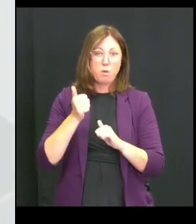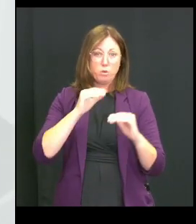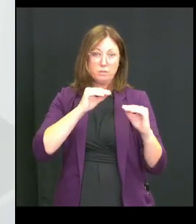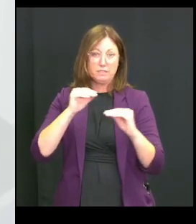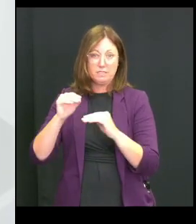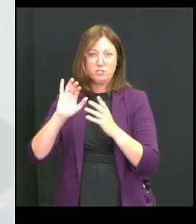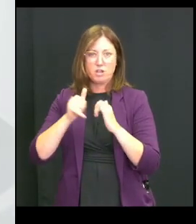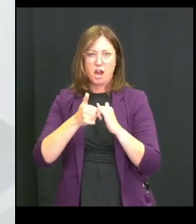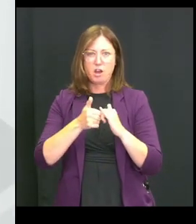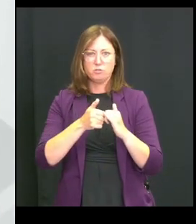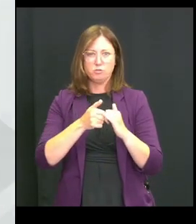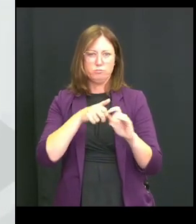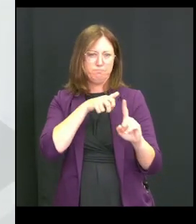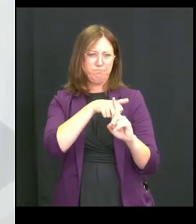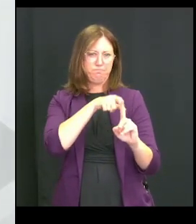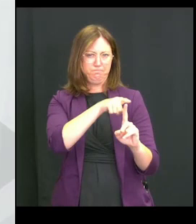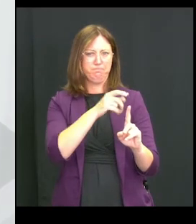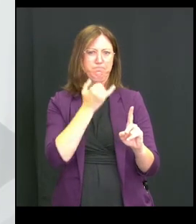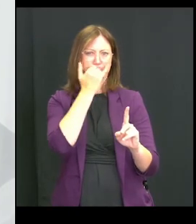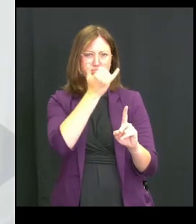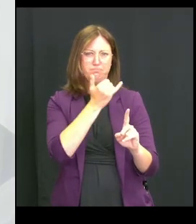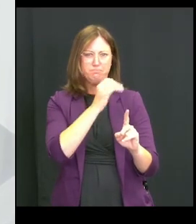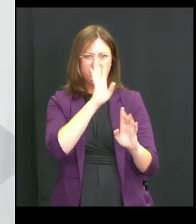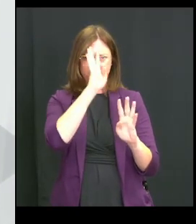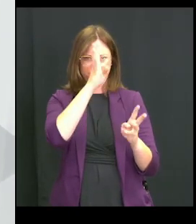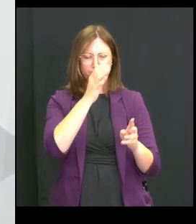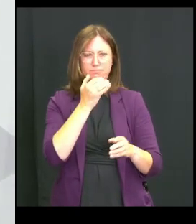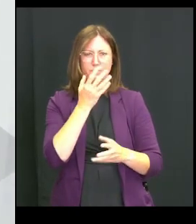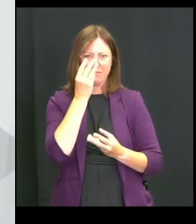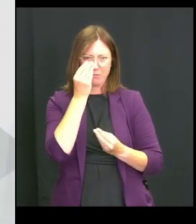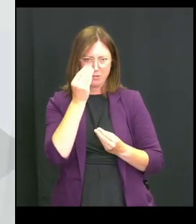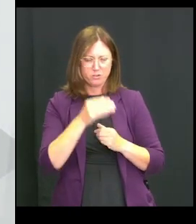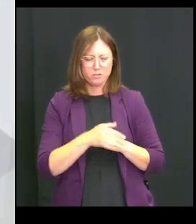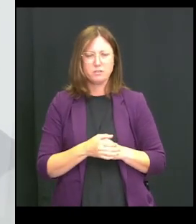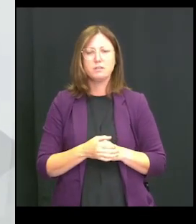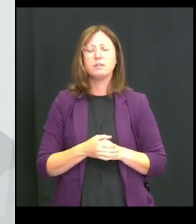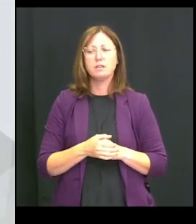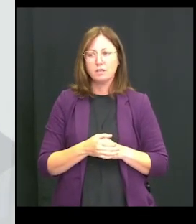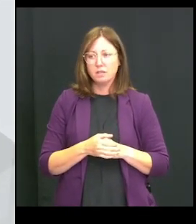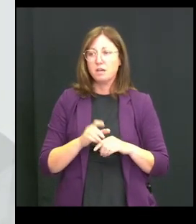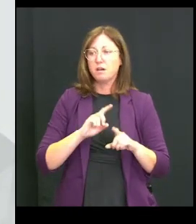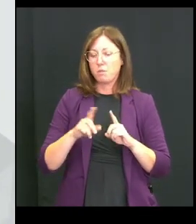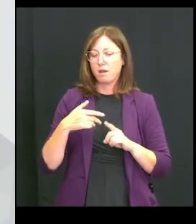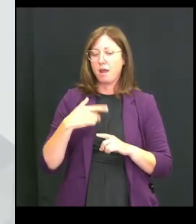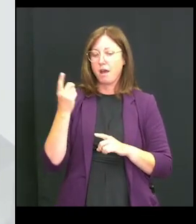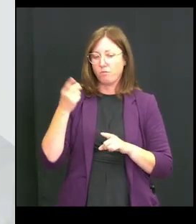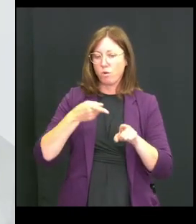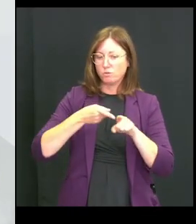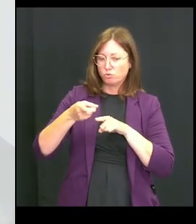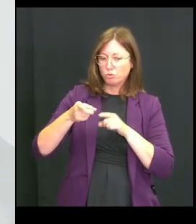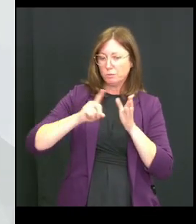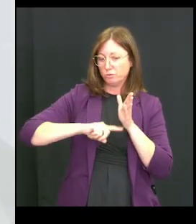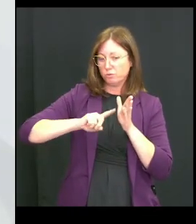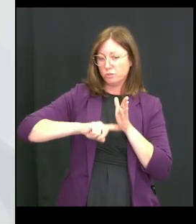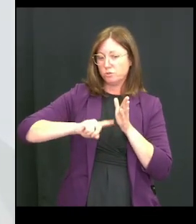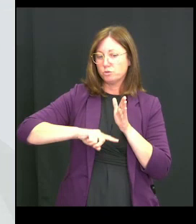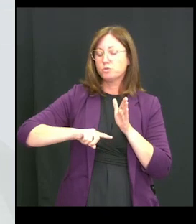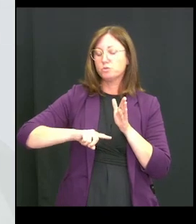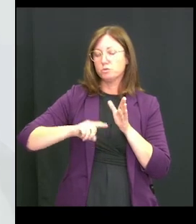But in a broader sense, media literacy skills could also. There's one stream of research that suggests